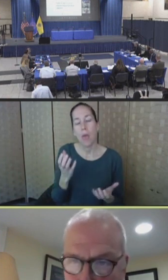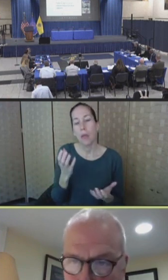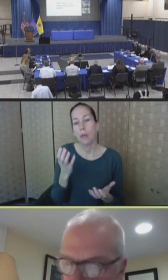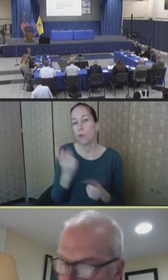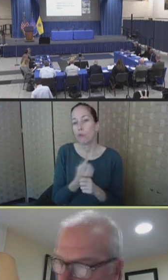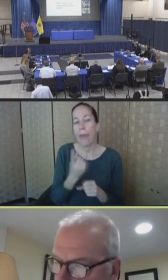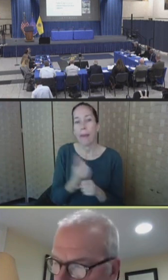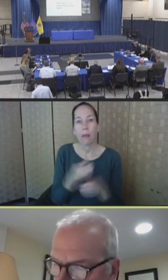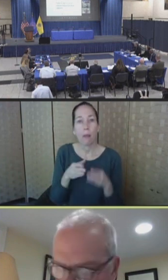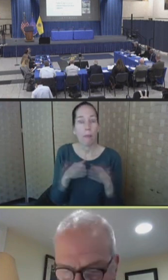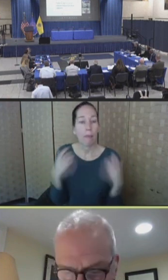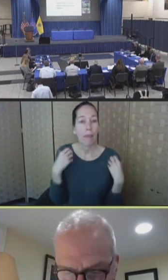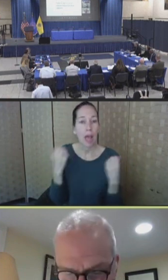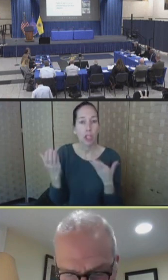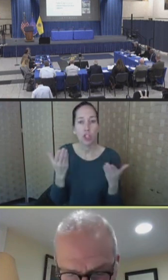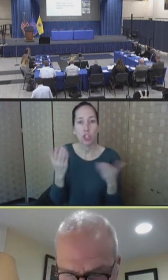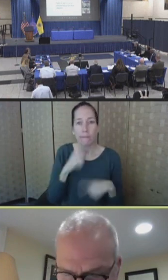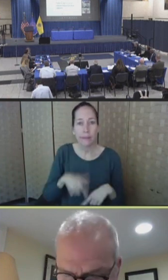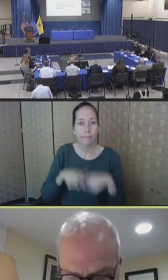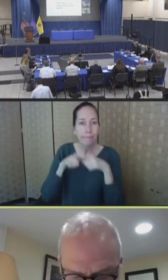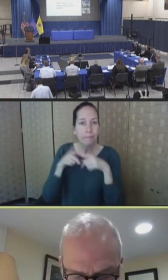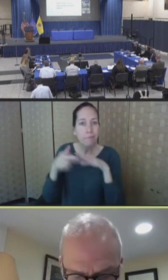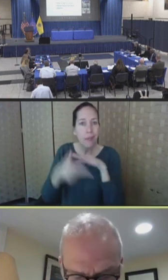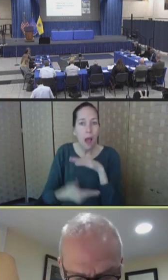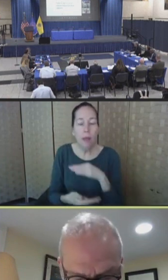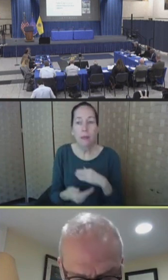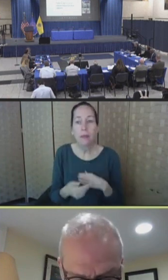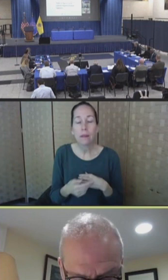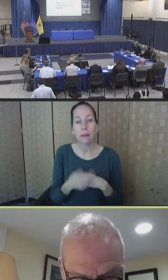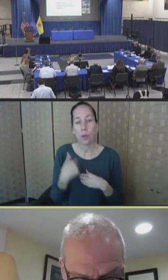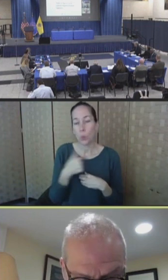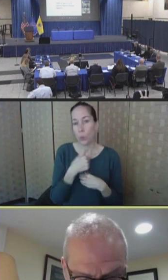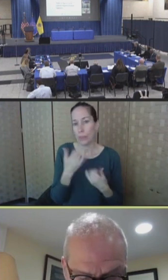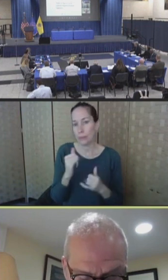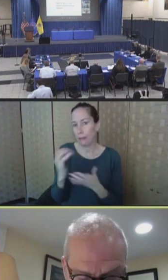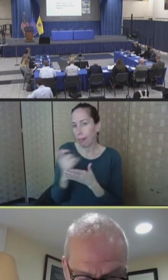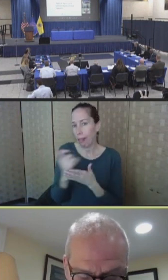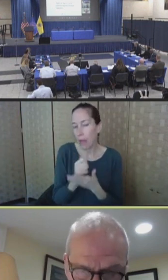in many jurisdiction, the data is still being collected, exacerbated health inequities.